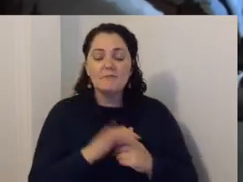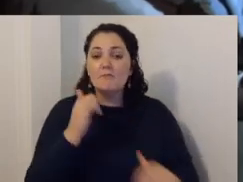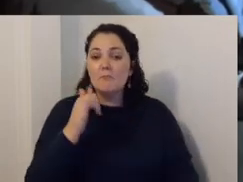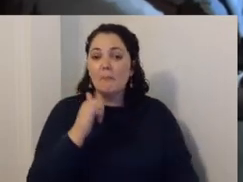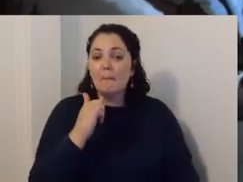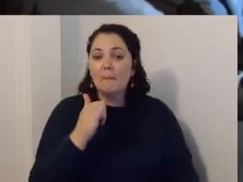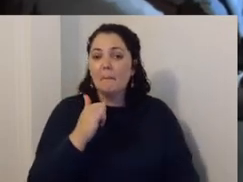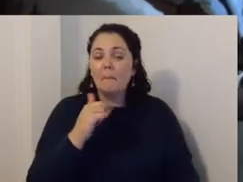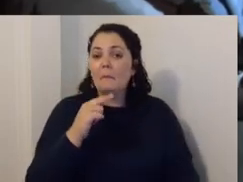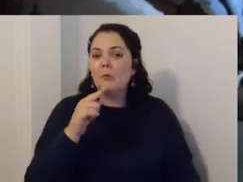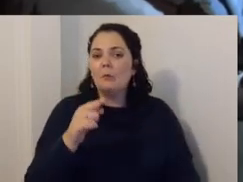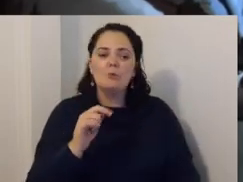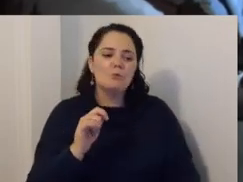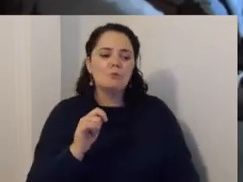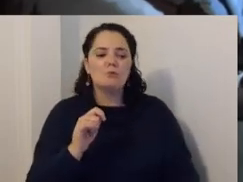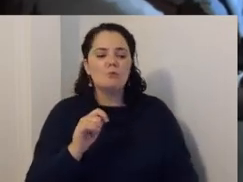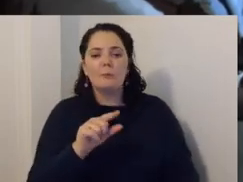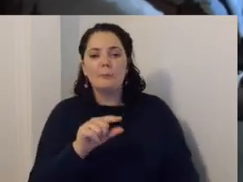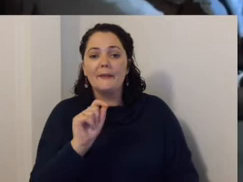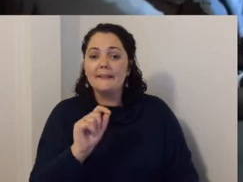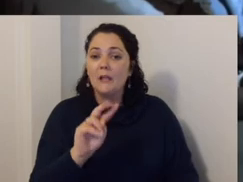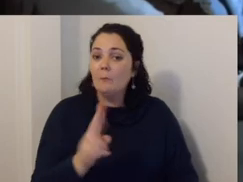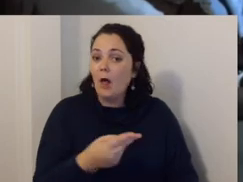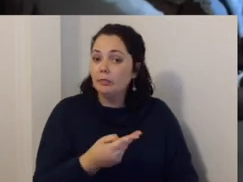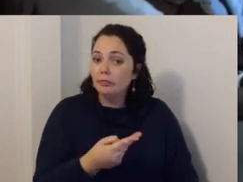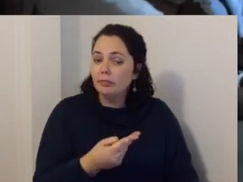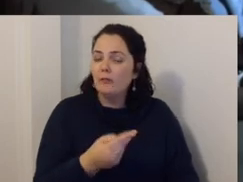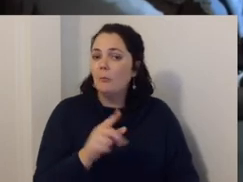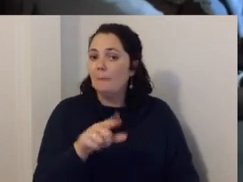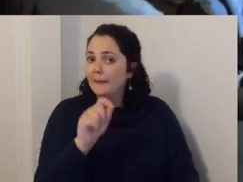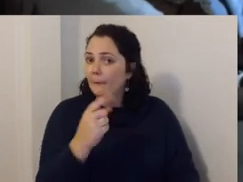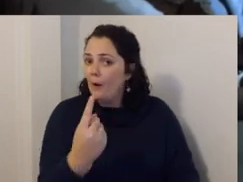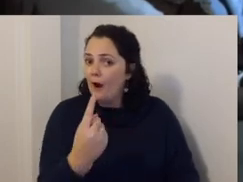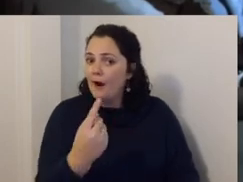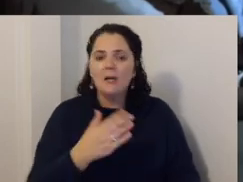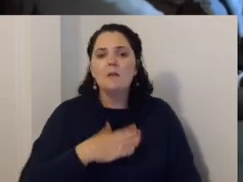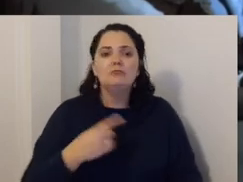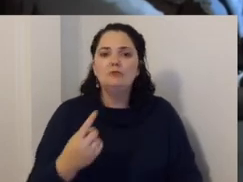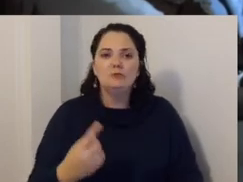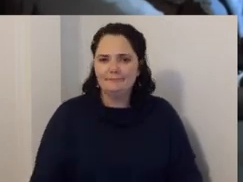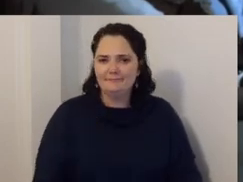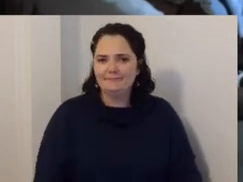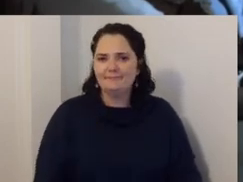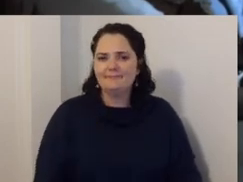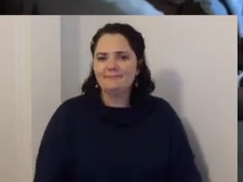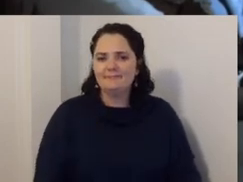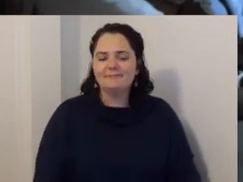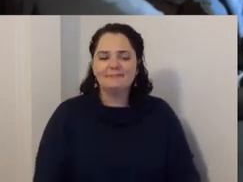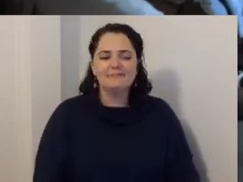might choose both of them to go with here and then let's dive in and let's actually you know